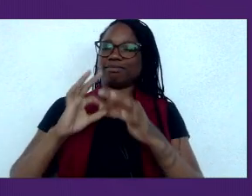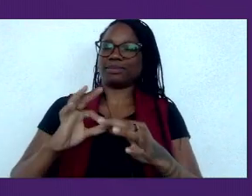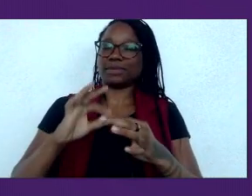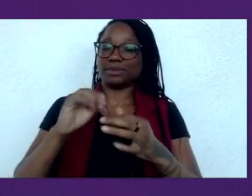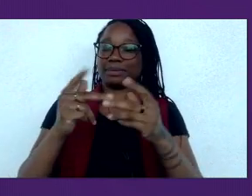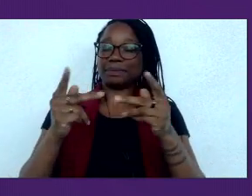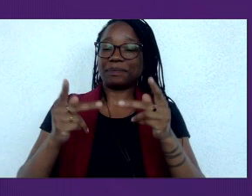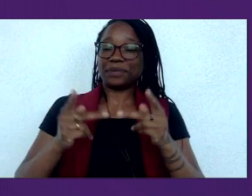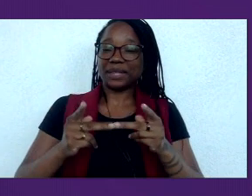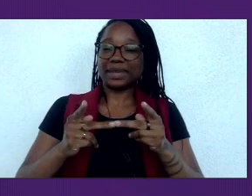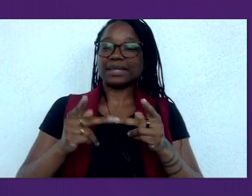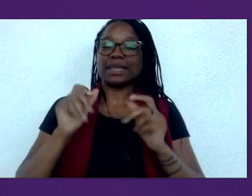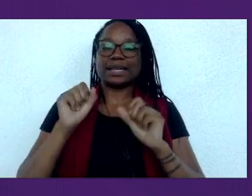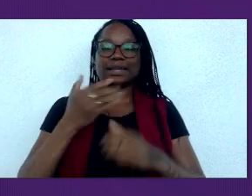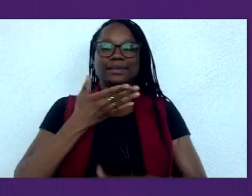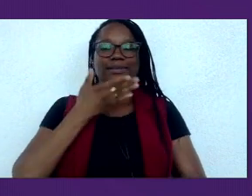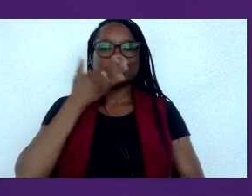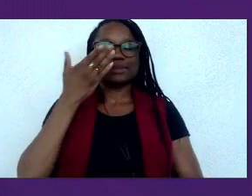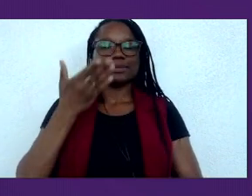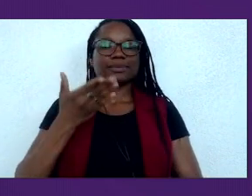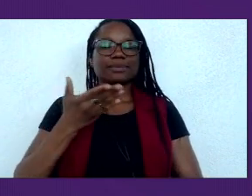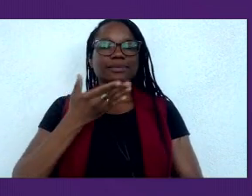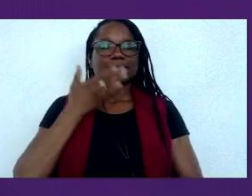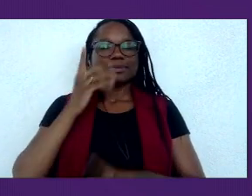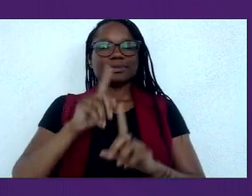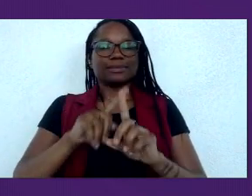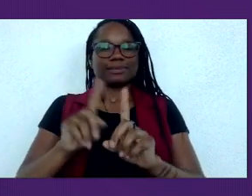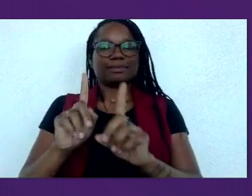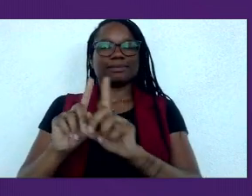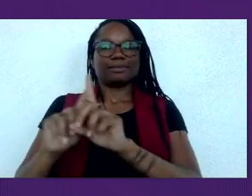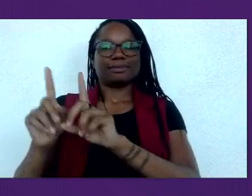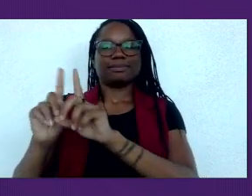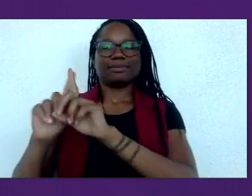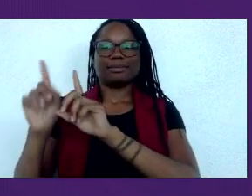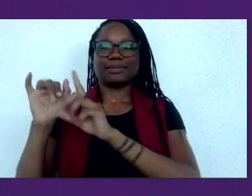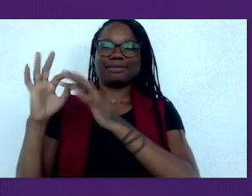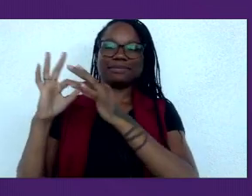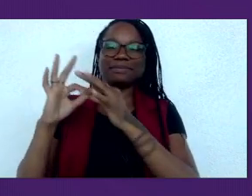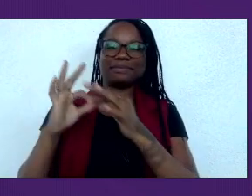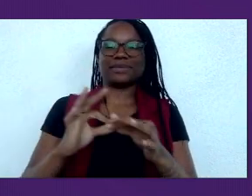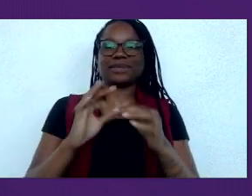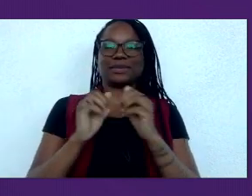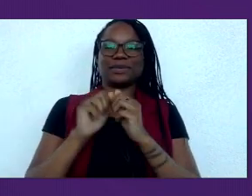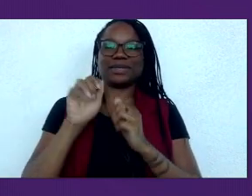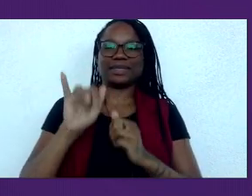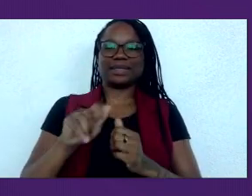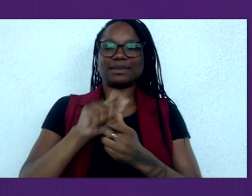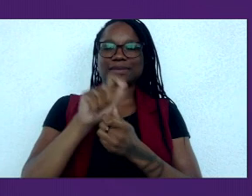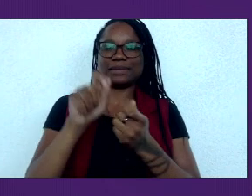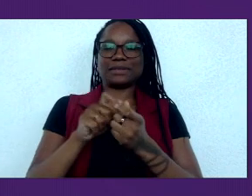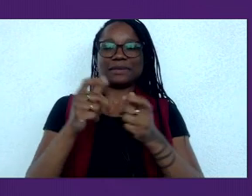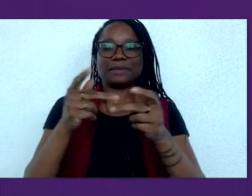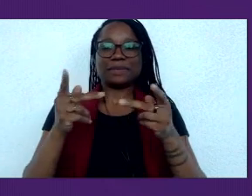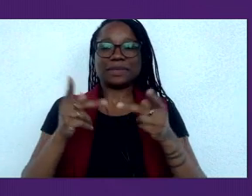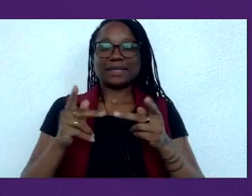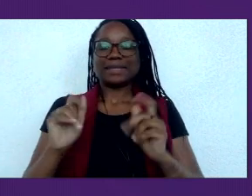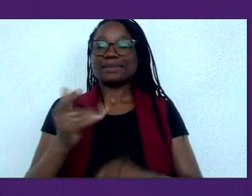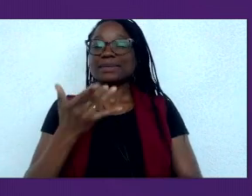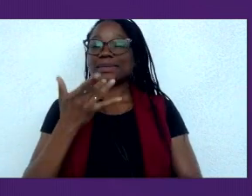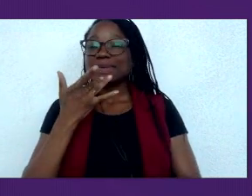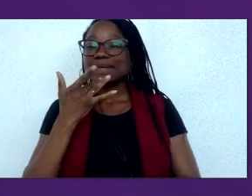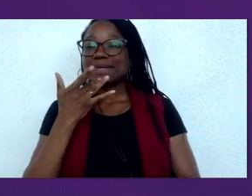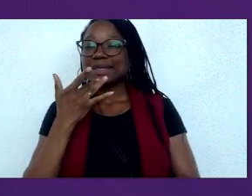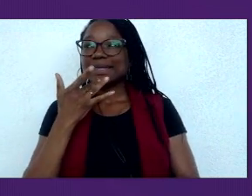smelling the sense associated with this place, tasting the flavors from this place,